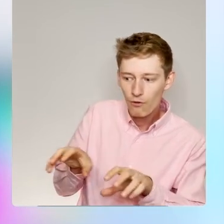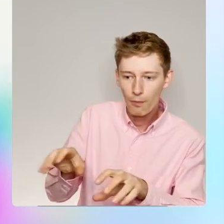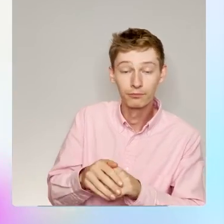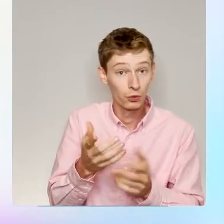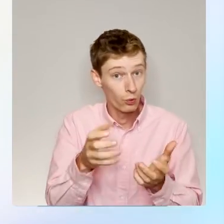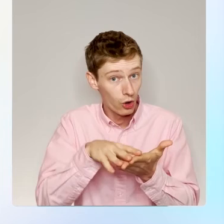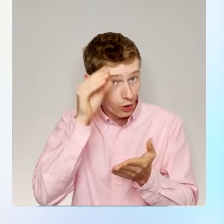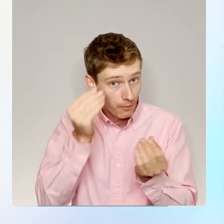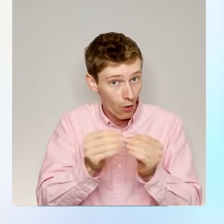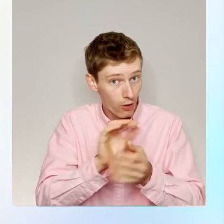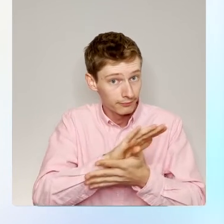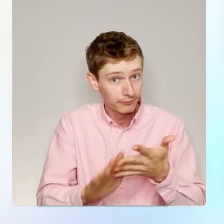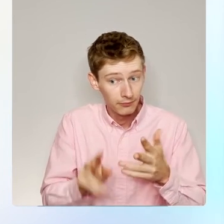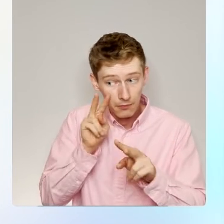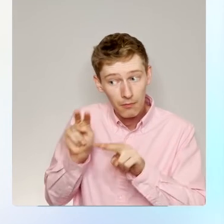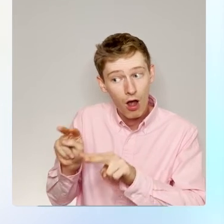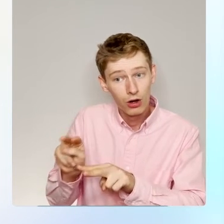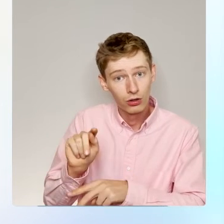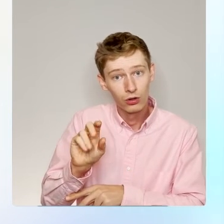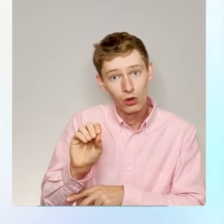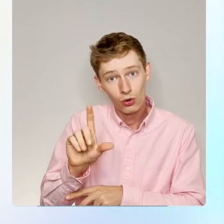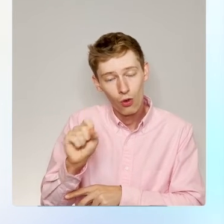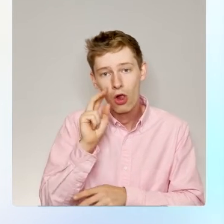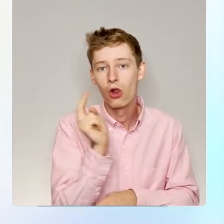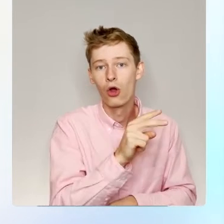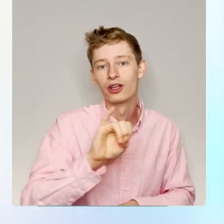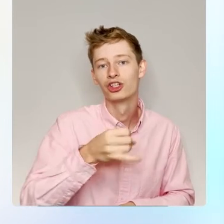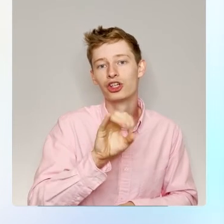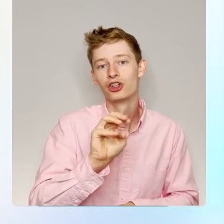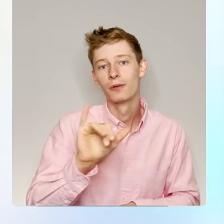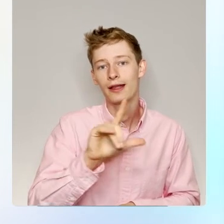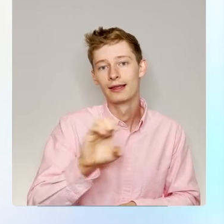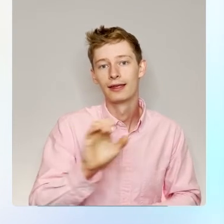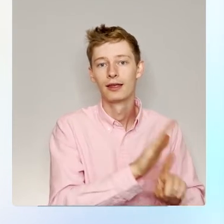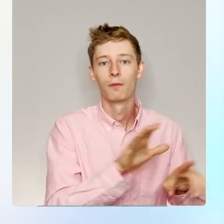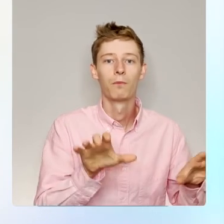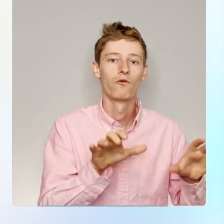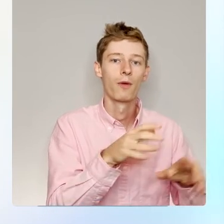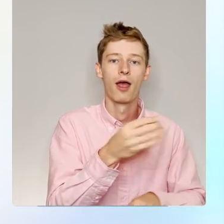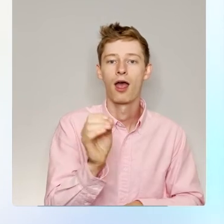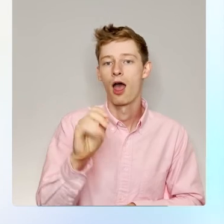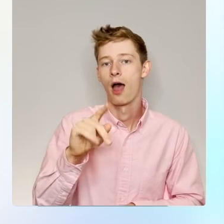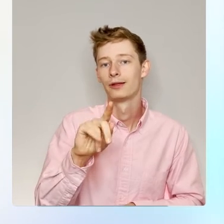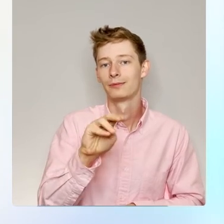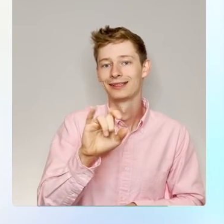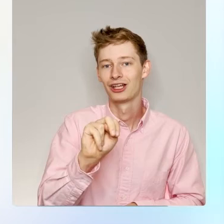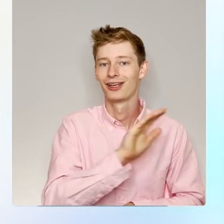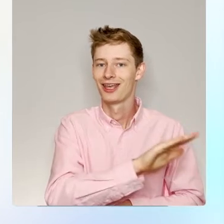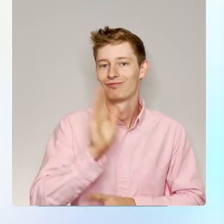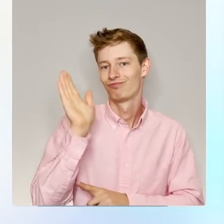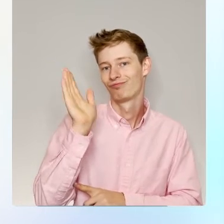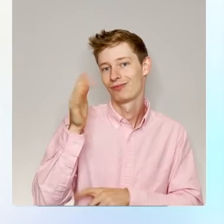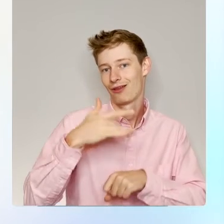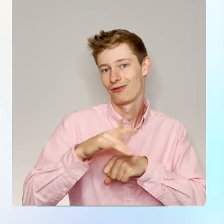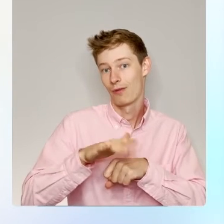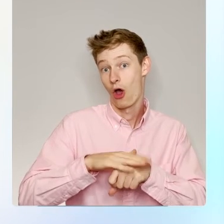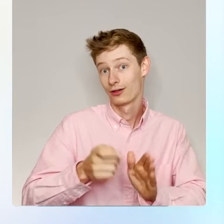Finally, my absolute favorite developer tool is RenderDoc for Oculus. RenderDoc is fully functional with 3D web content,